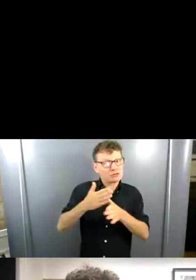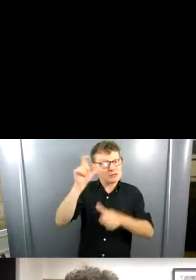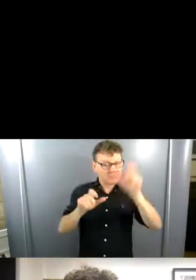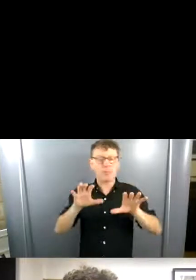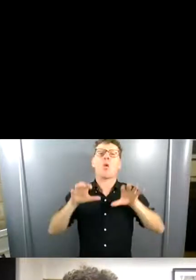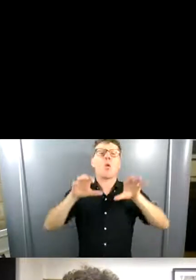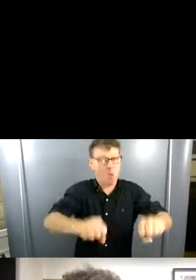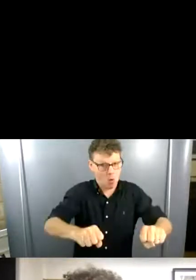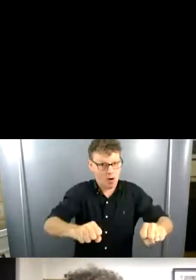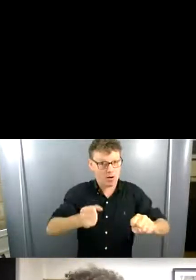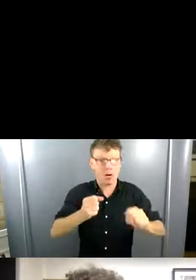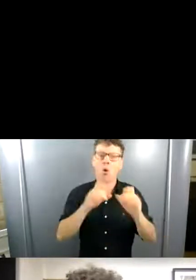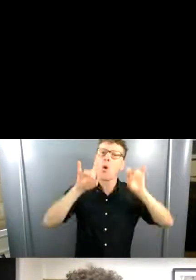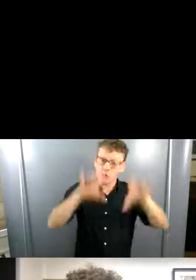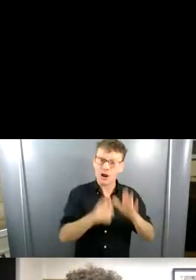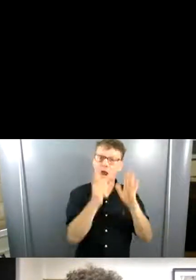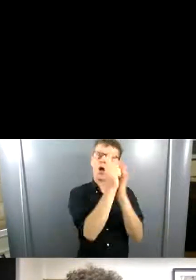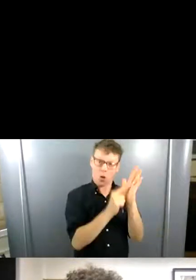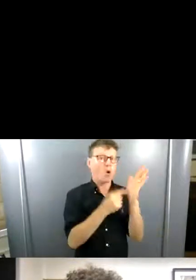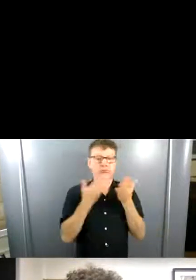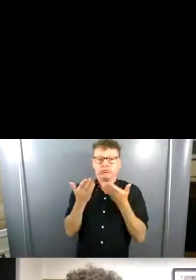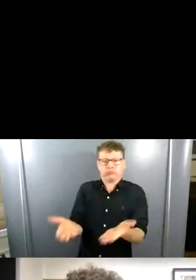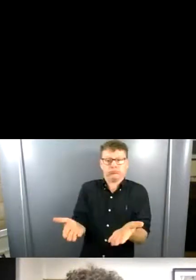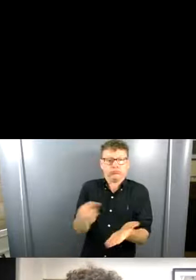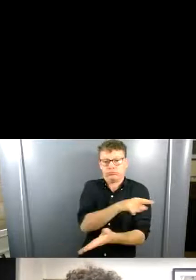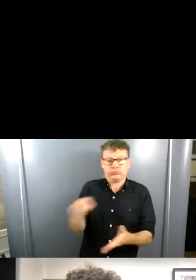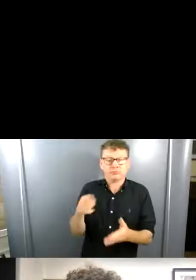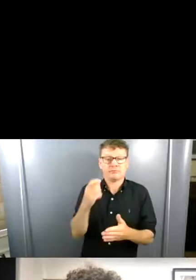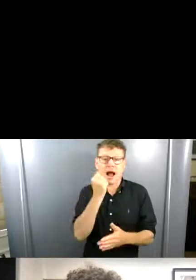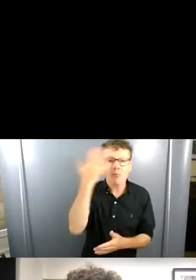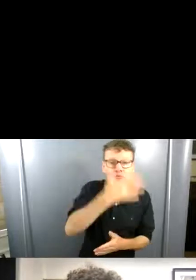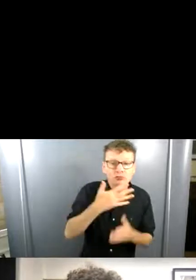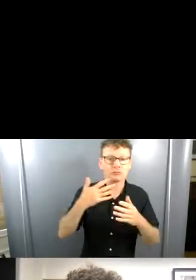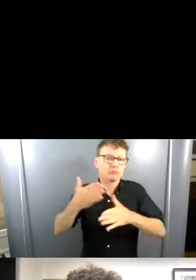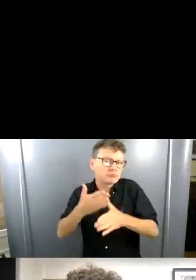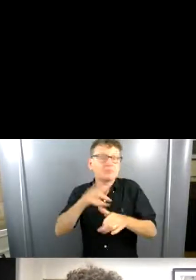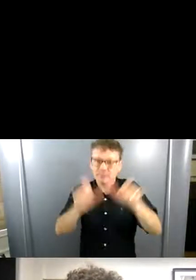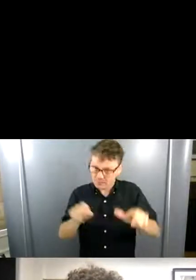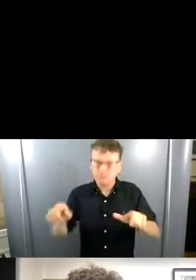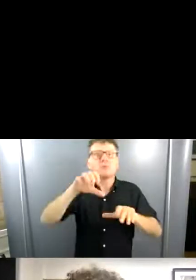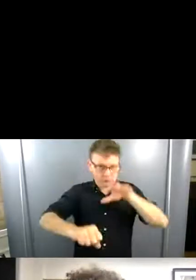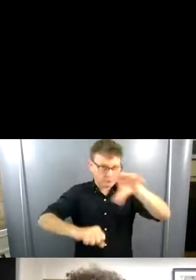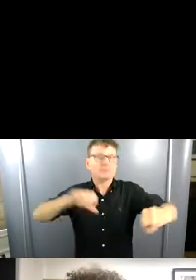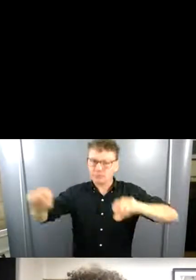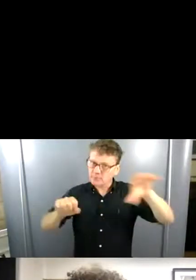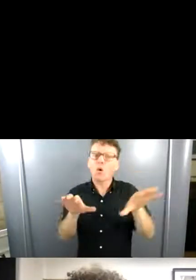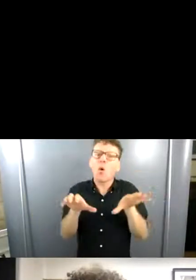so according to different clans which people are members of they own a small clan estate